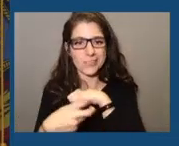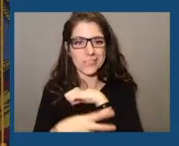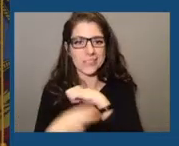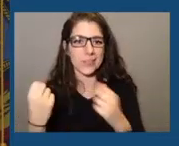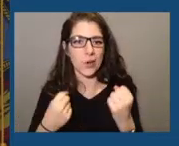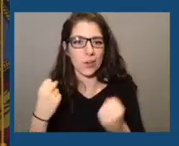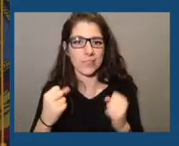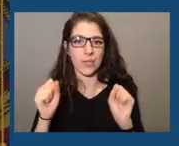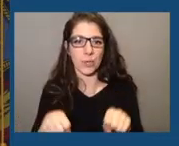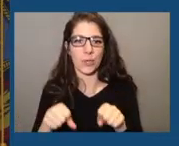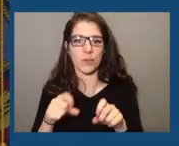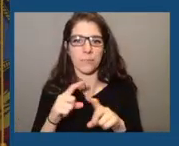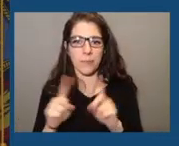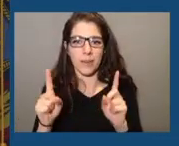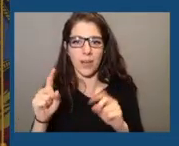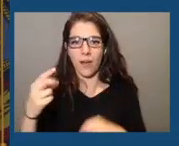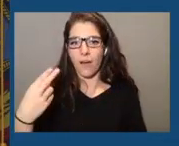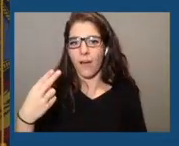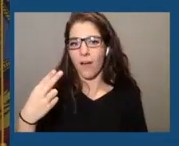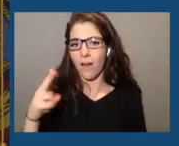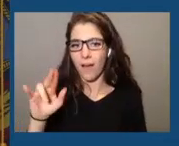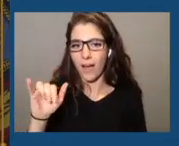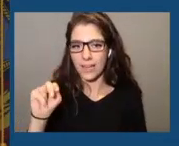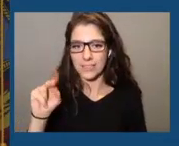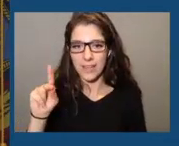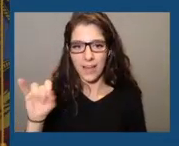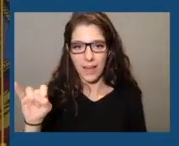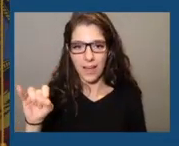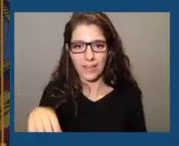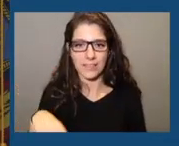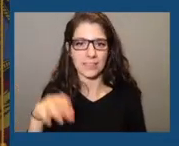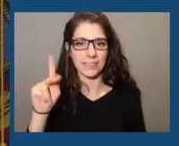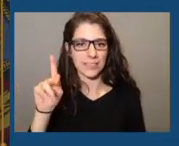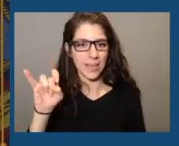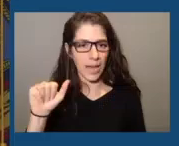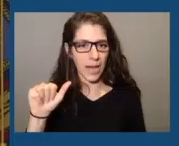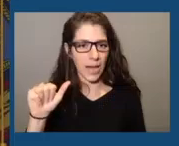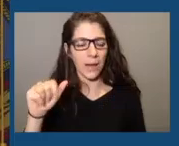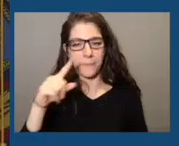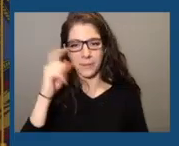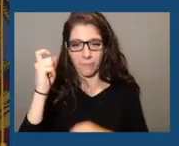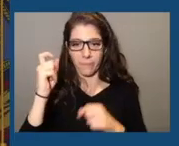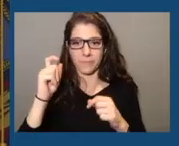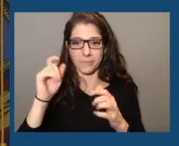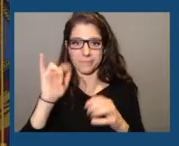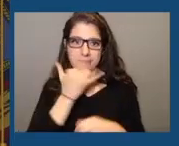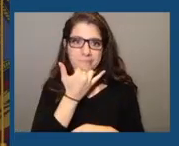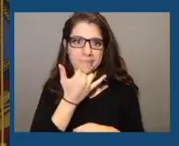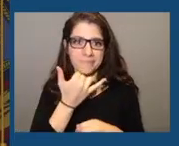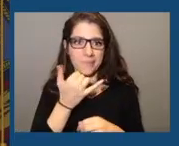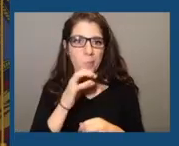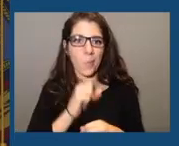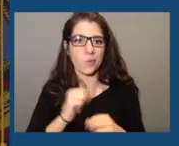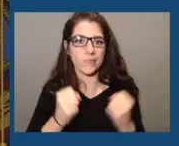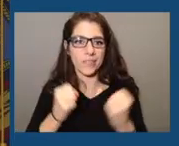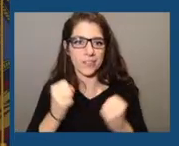but particularly the Hyundais and the Kia because there was a glitch in the older vehicles where it took nothing to start the ignition.